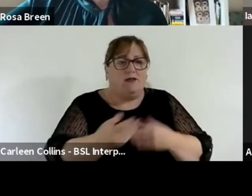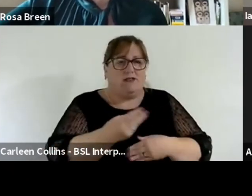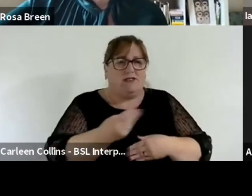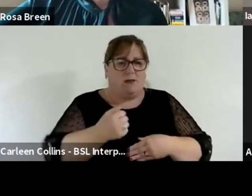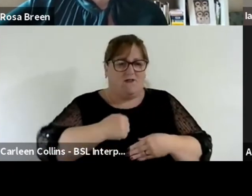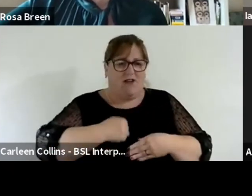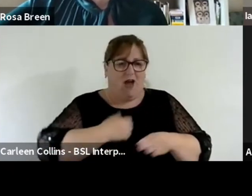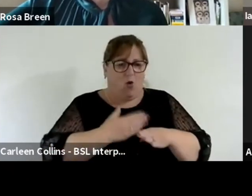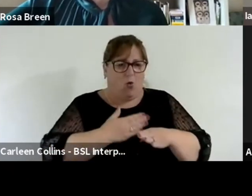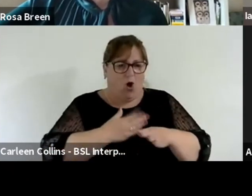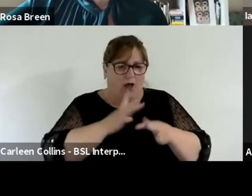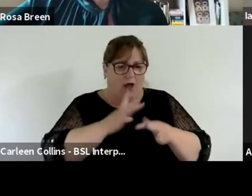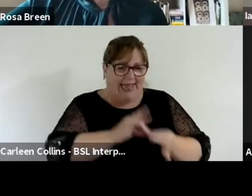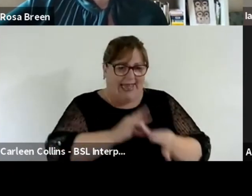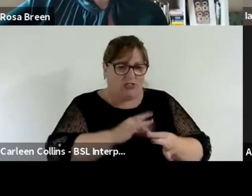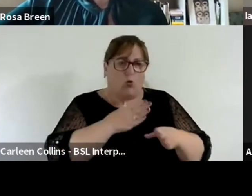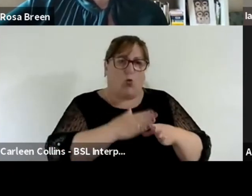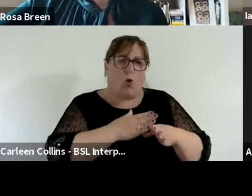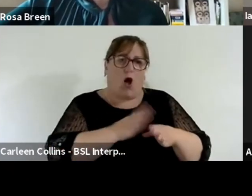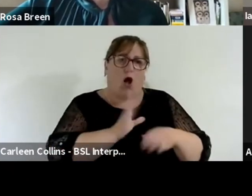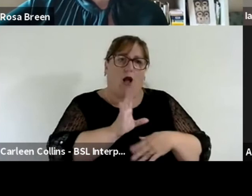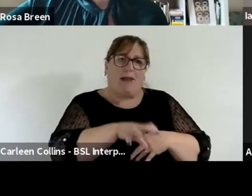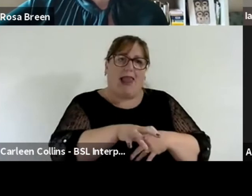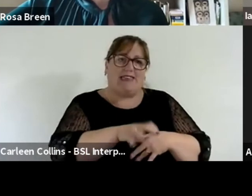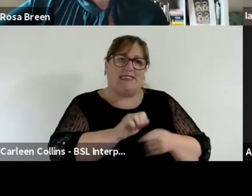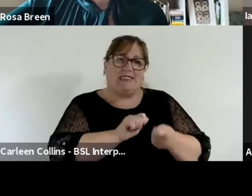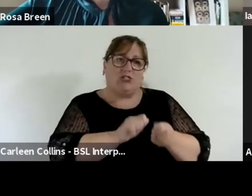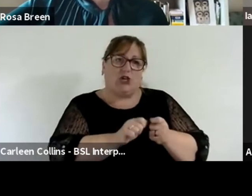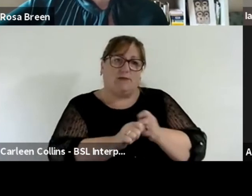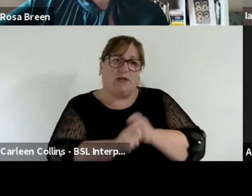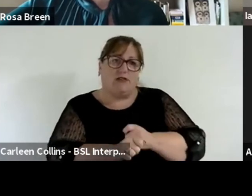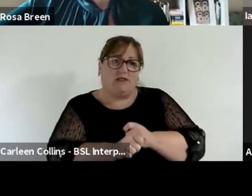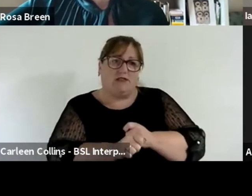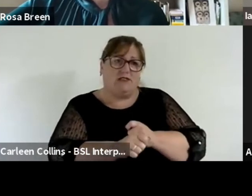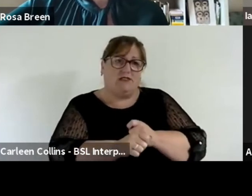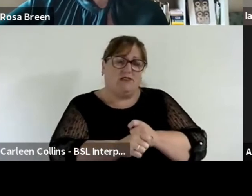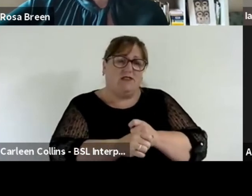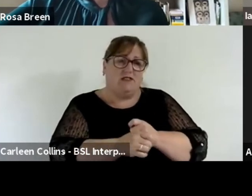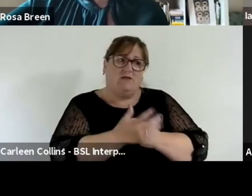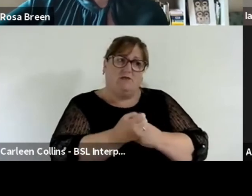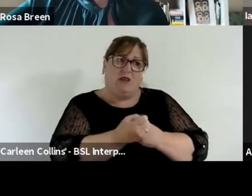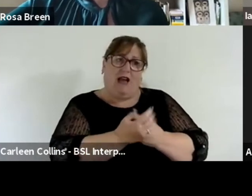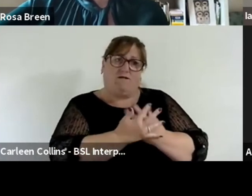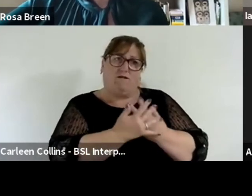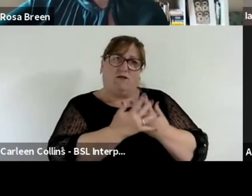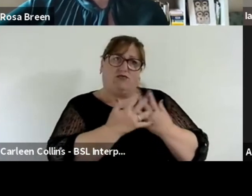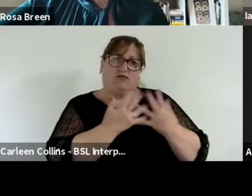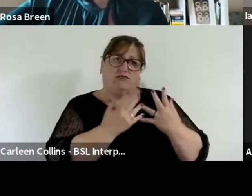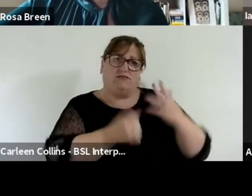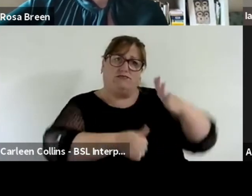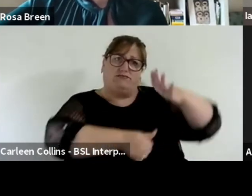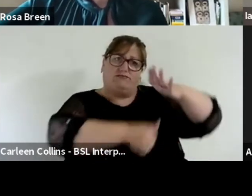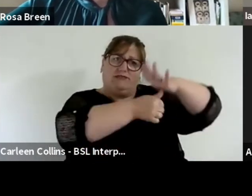investment we took seriously and wanted to have over a longer period of time.